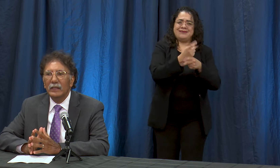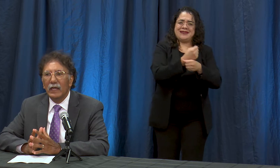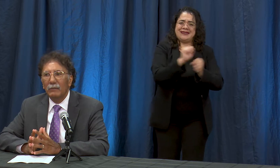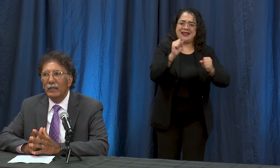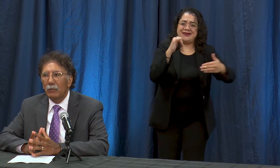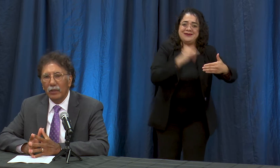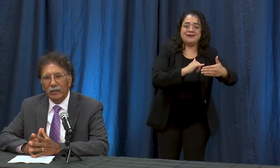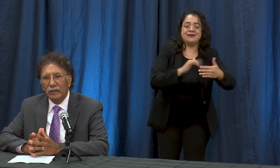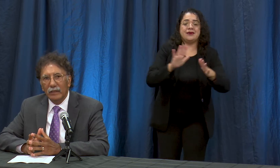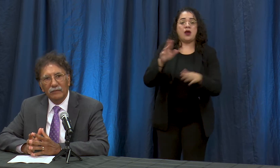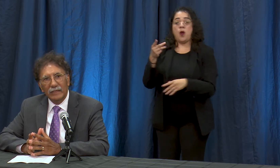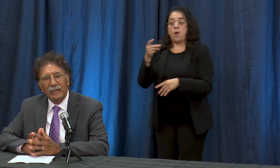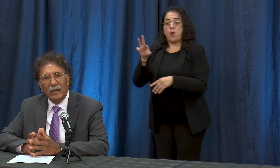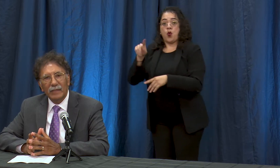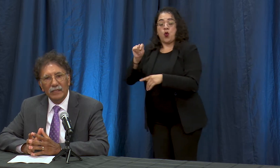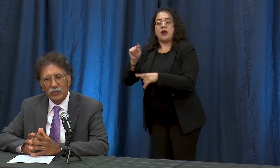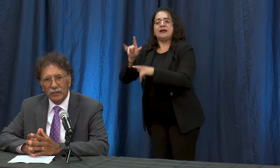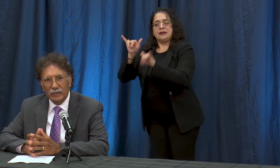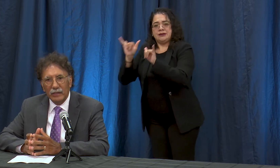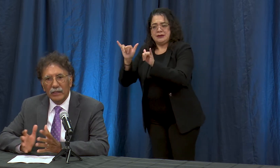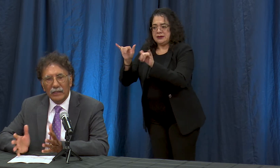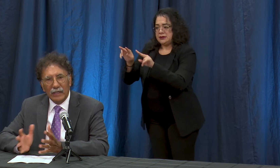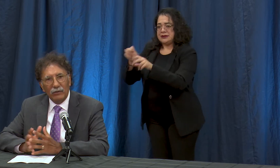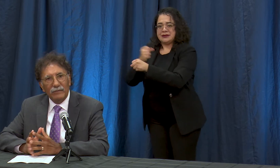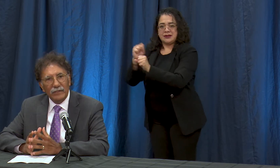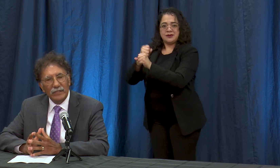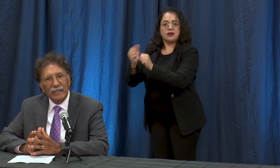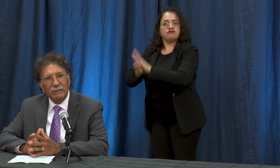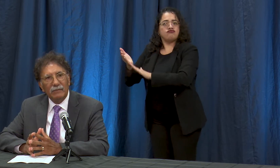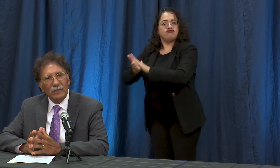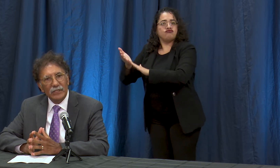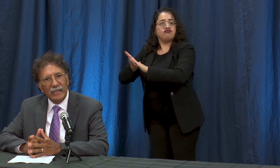big part of the economic engine not only for the city but for the state of